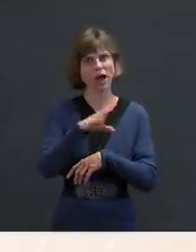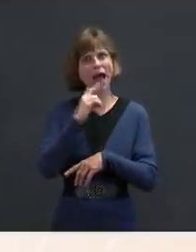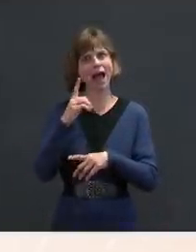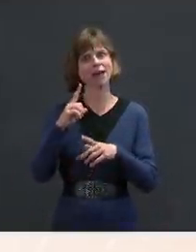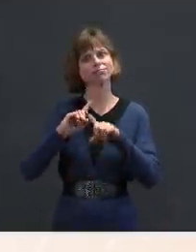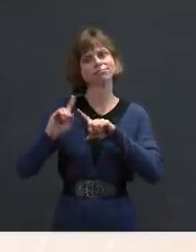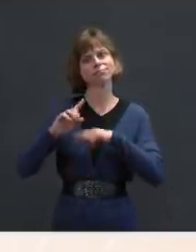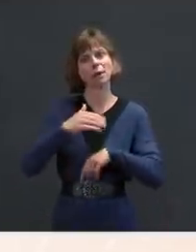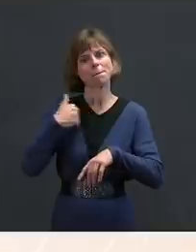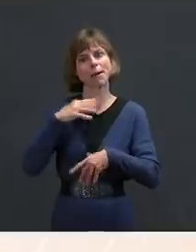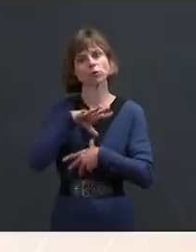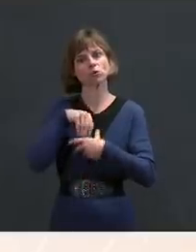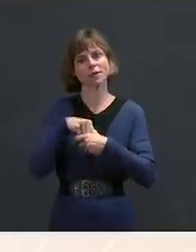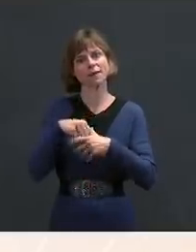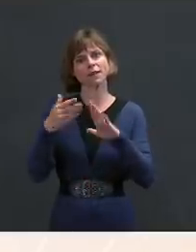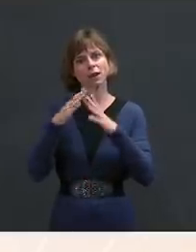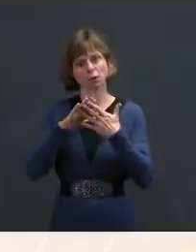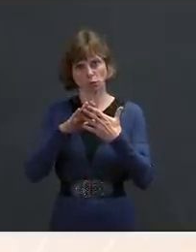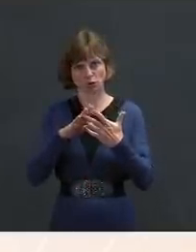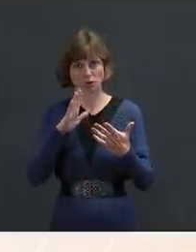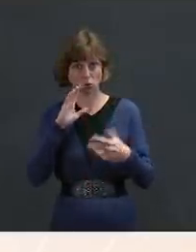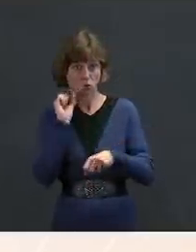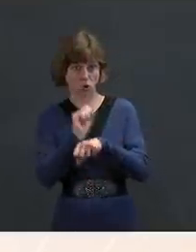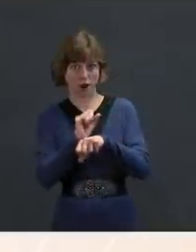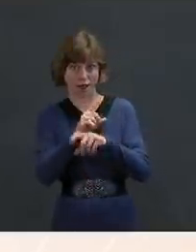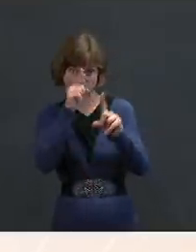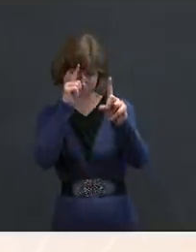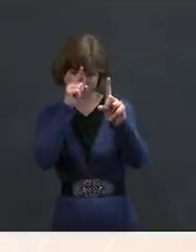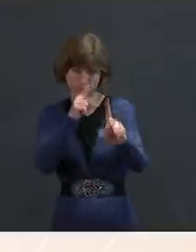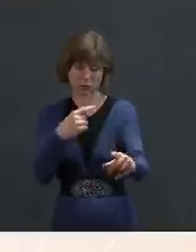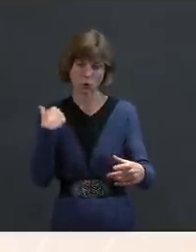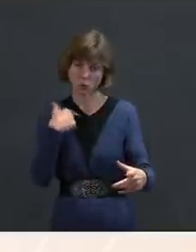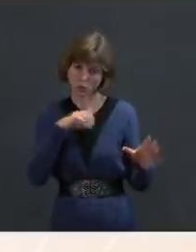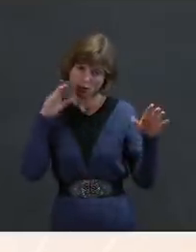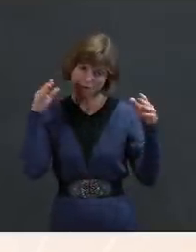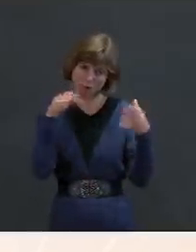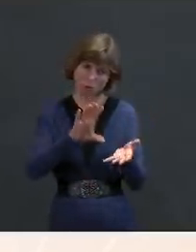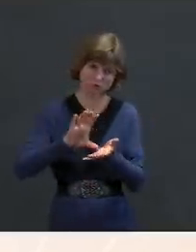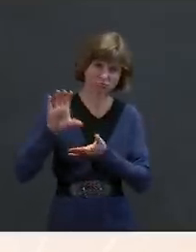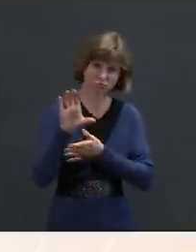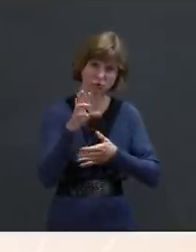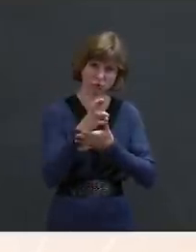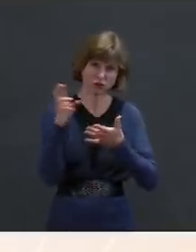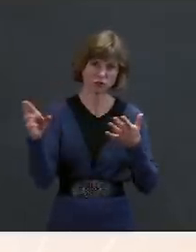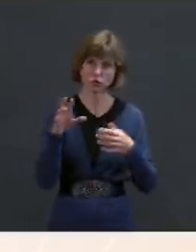and Michelle will be full time. And we are dedicating resources full time across the government,